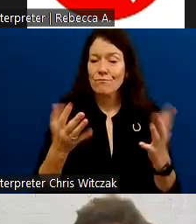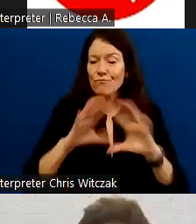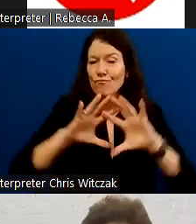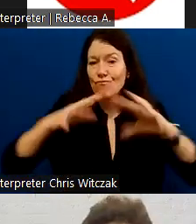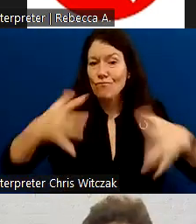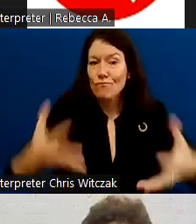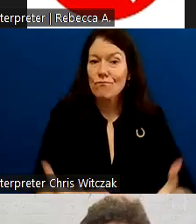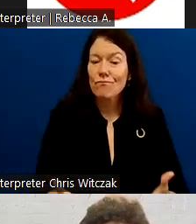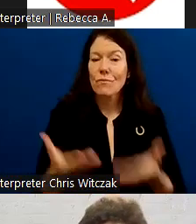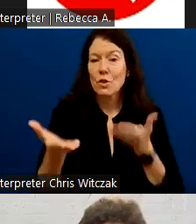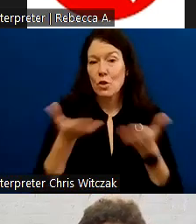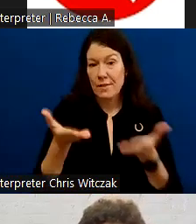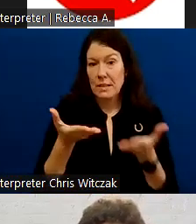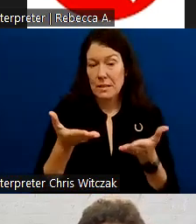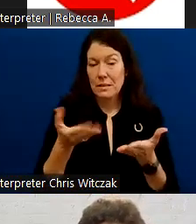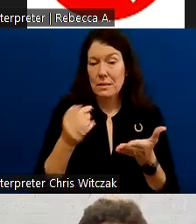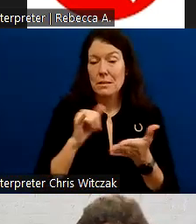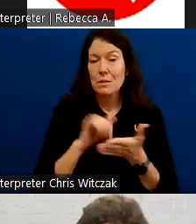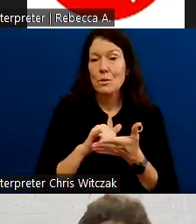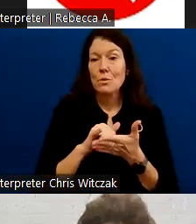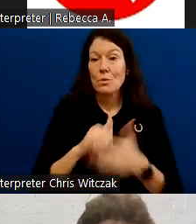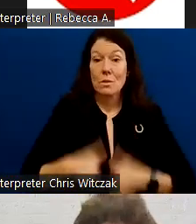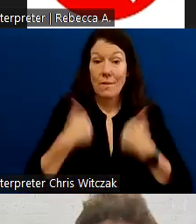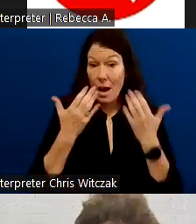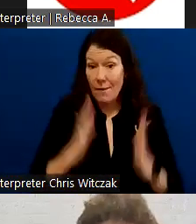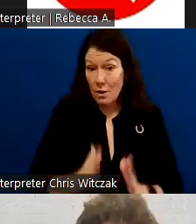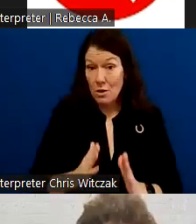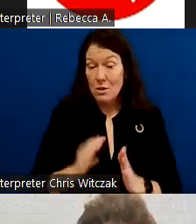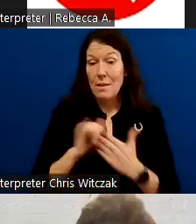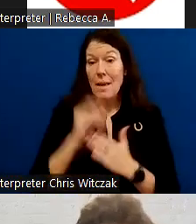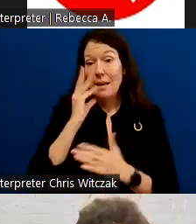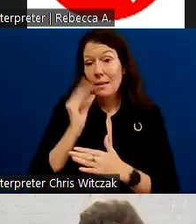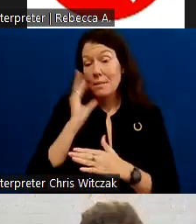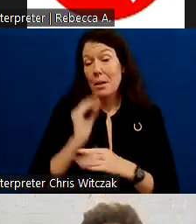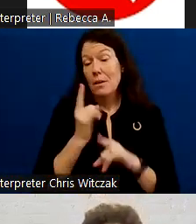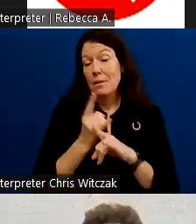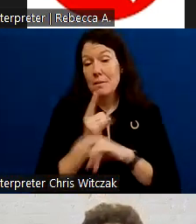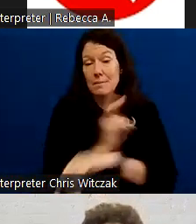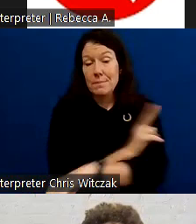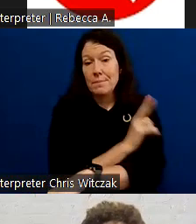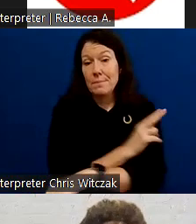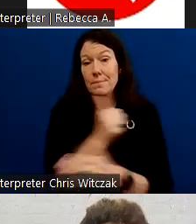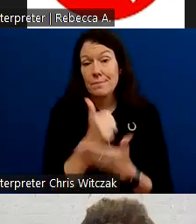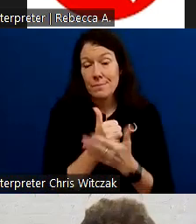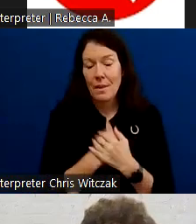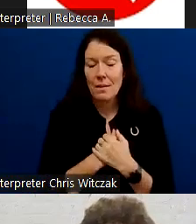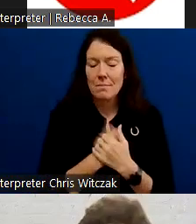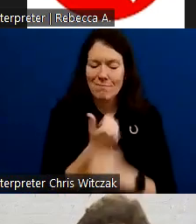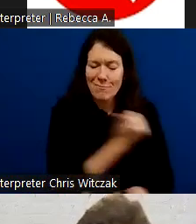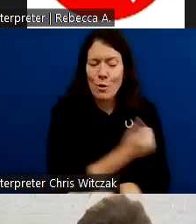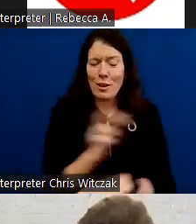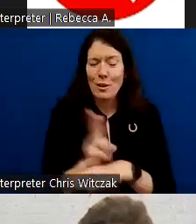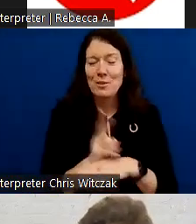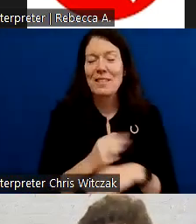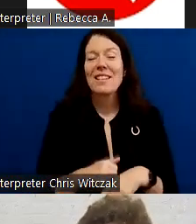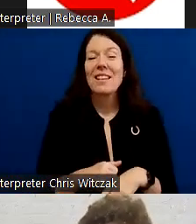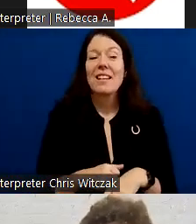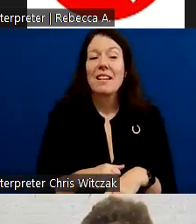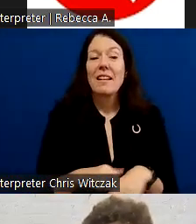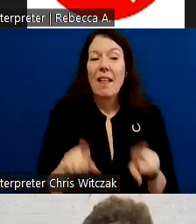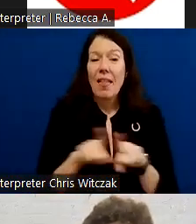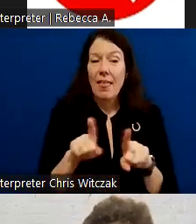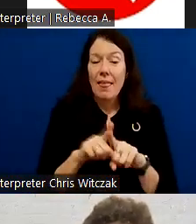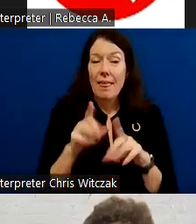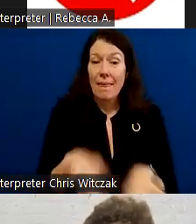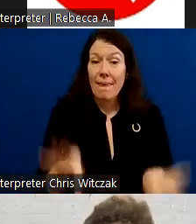services to survivors experiencing substance use and it's also important that survivors